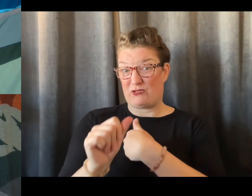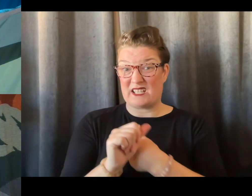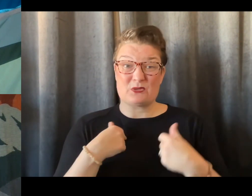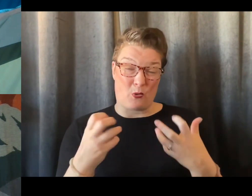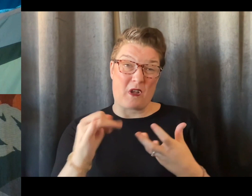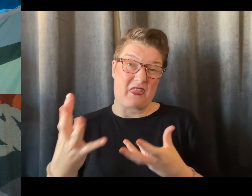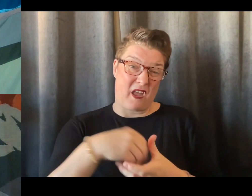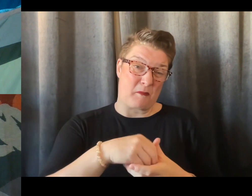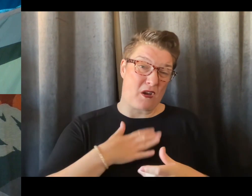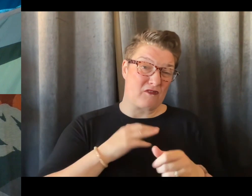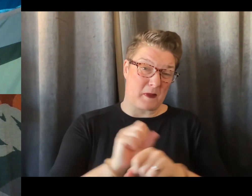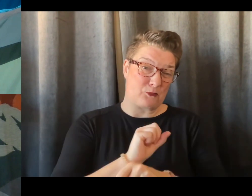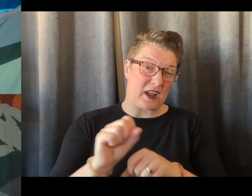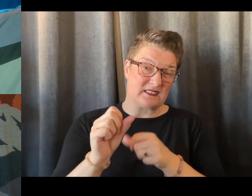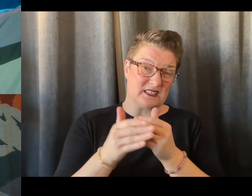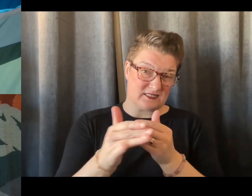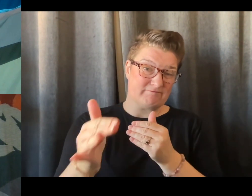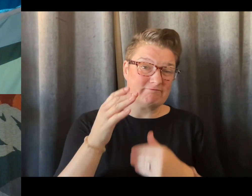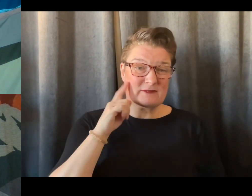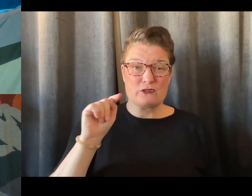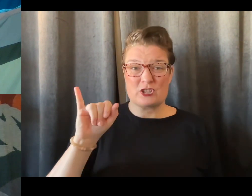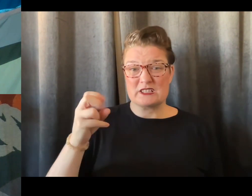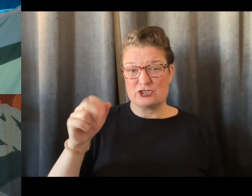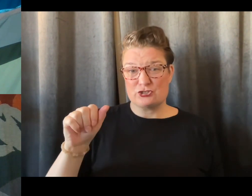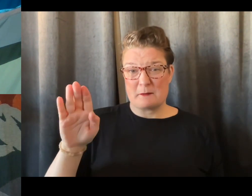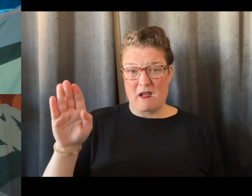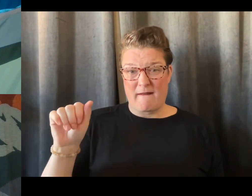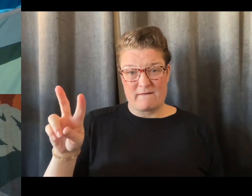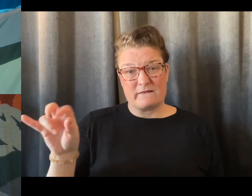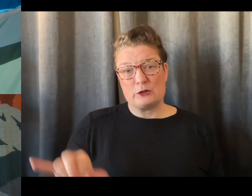for Tisha B'Av as well. Rebekah: That's really beautiful. Yeah.